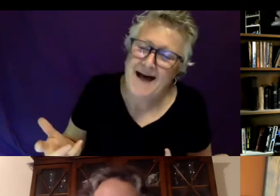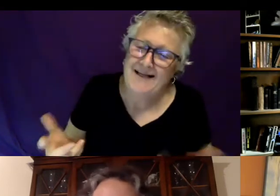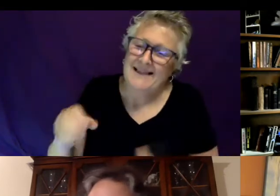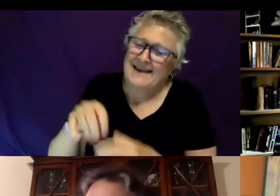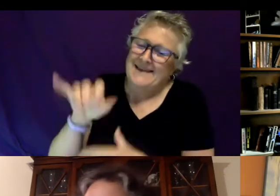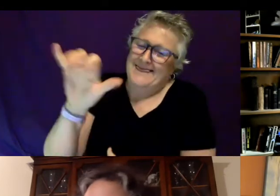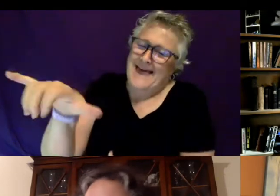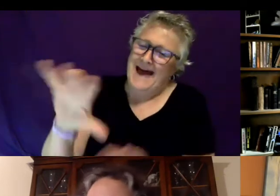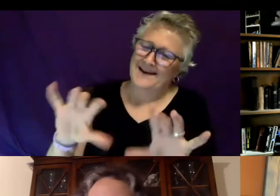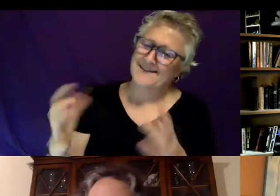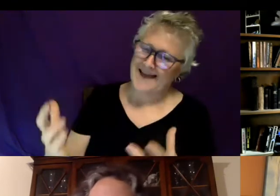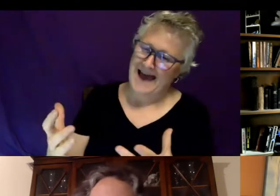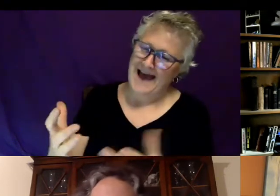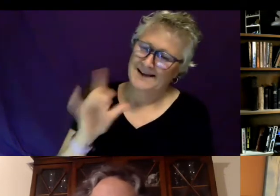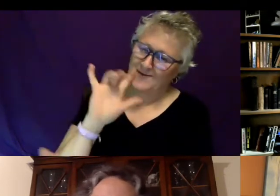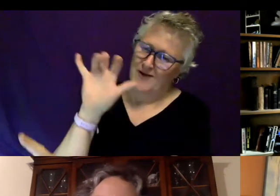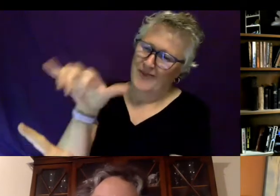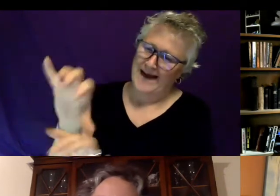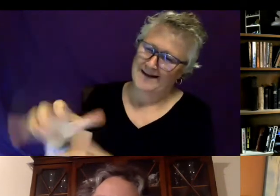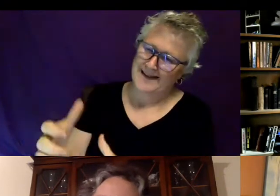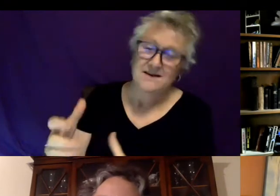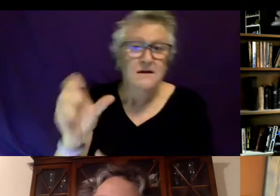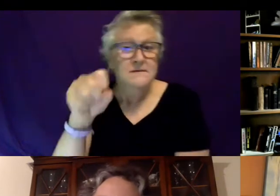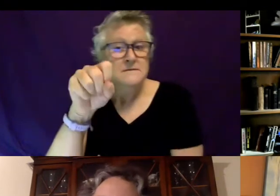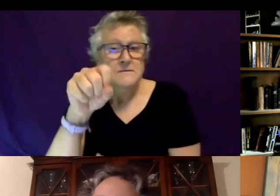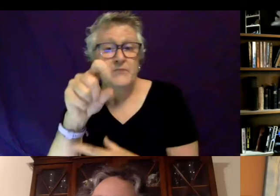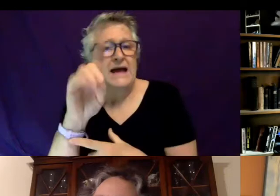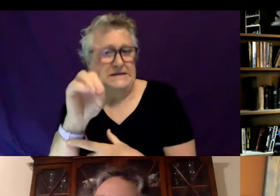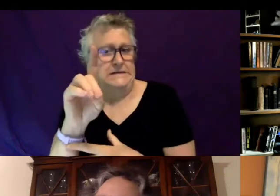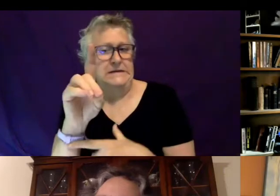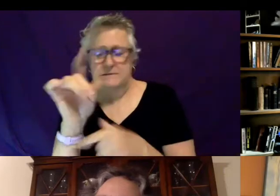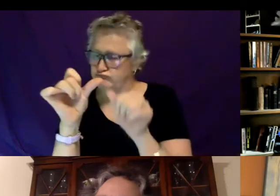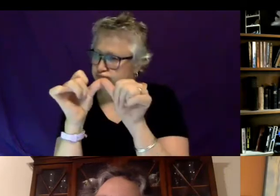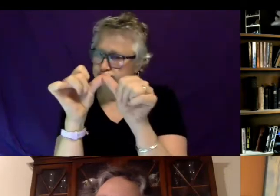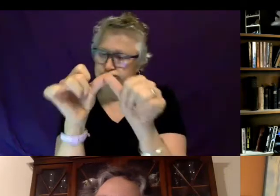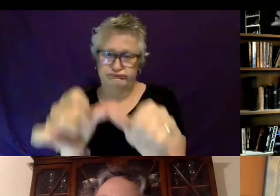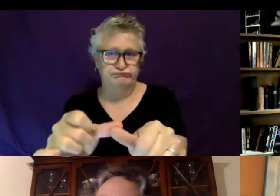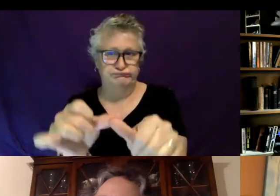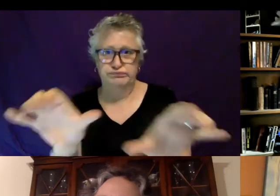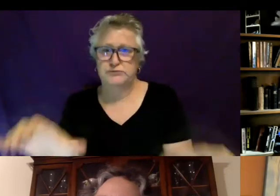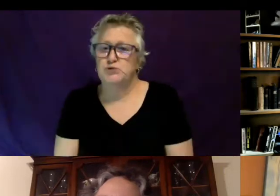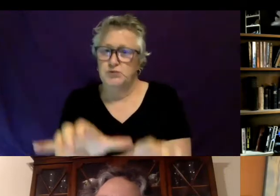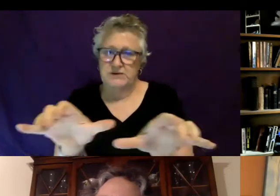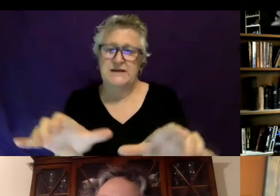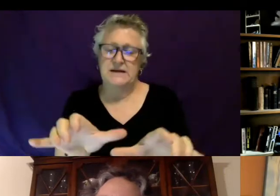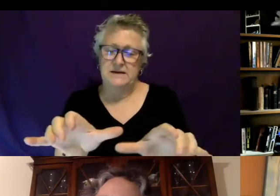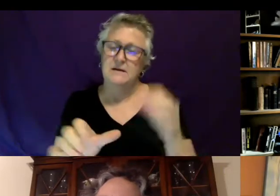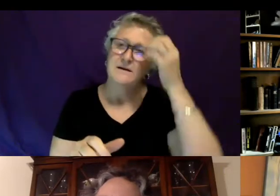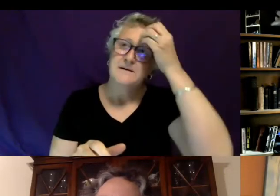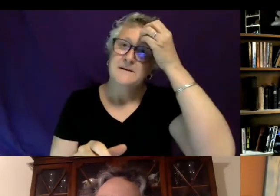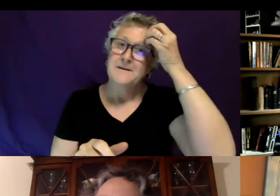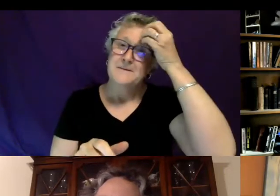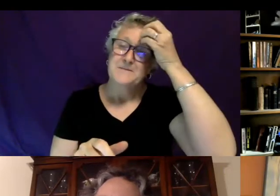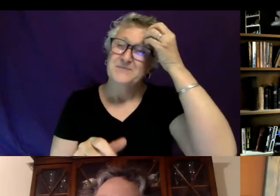uh yeah, yeah, no, I did keep doing it. It was sort of a um, you know, there was something sort of like a like a drug